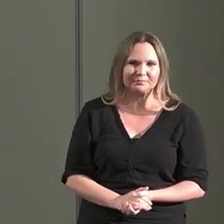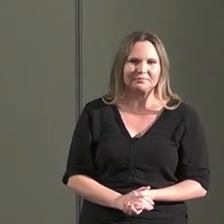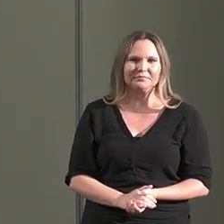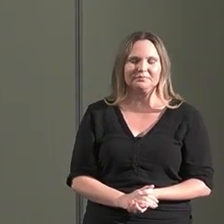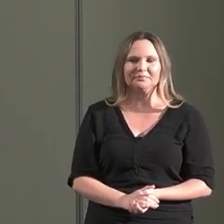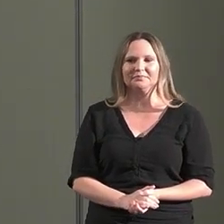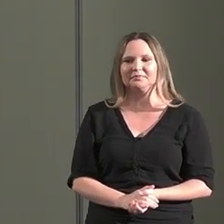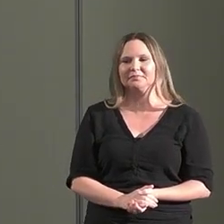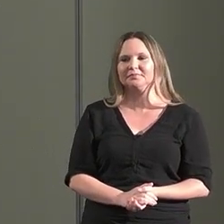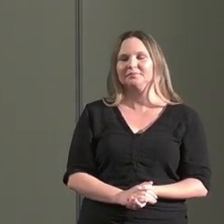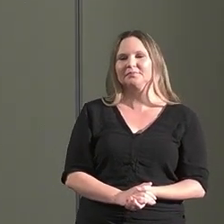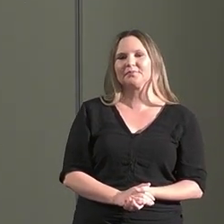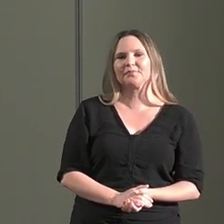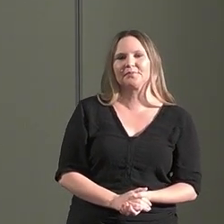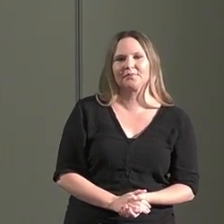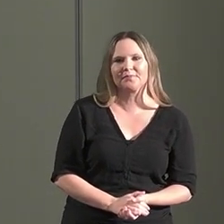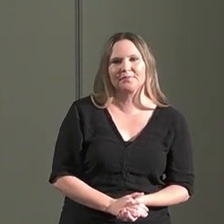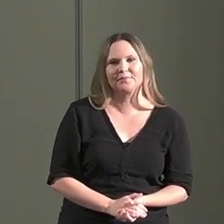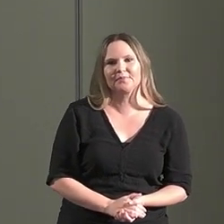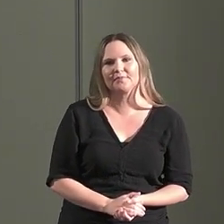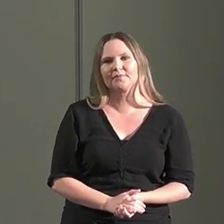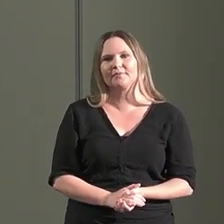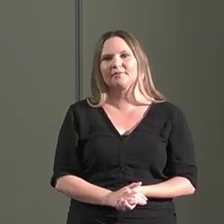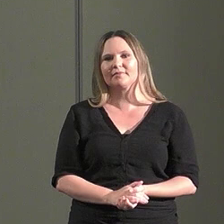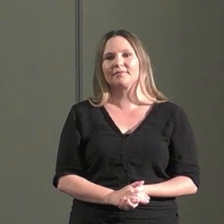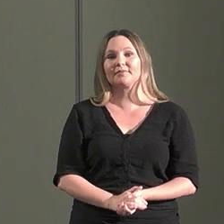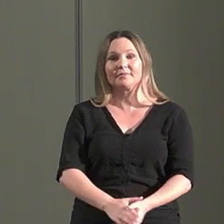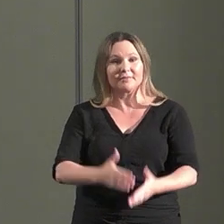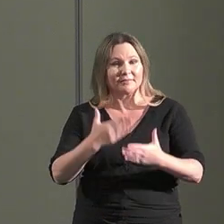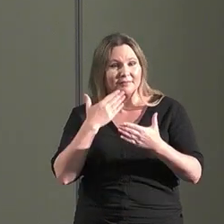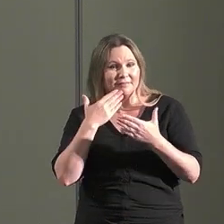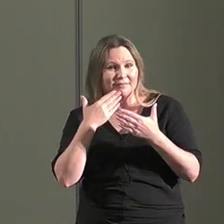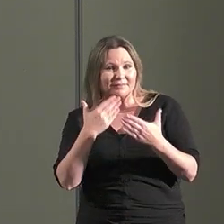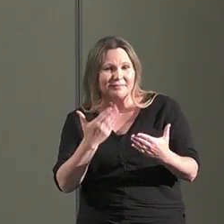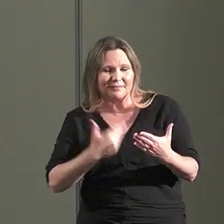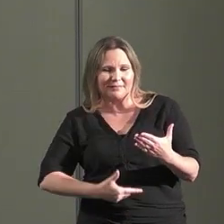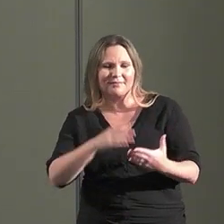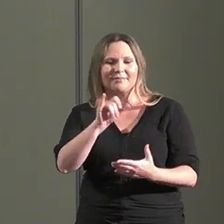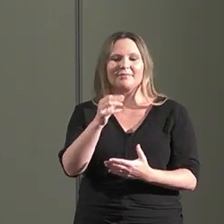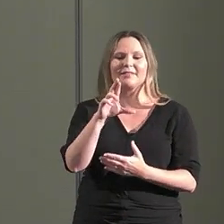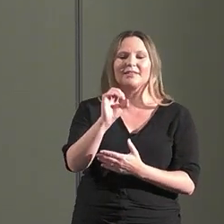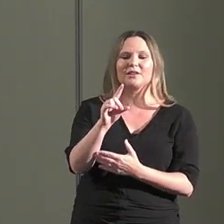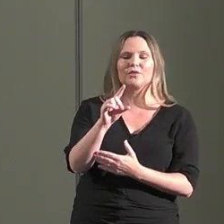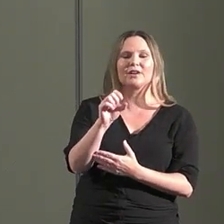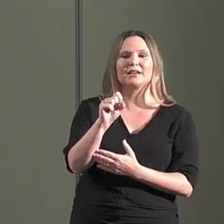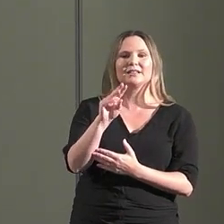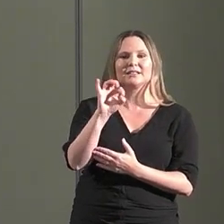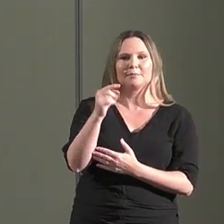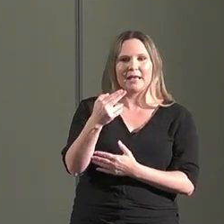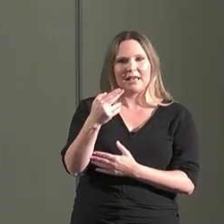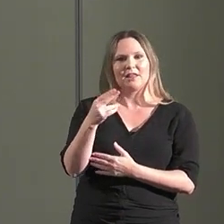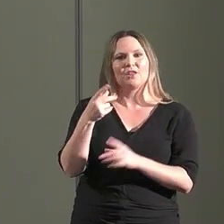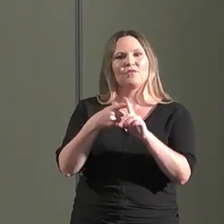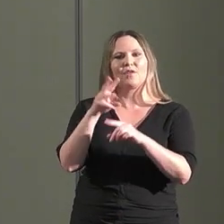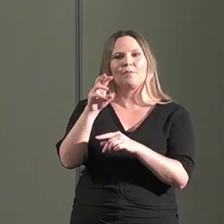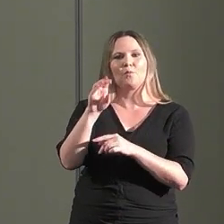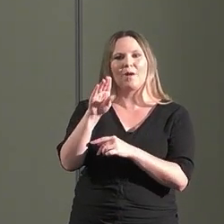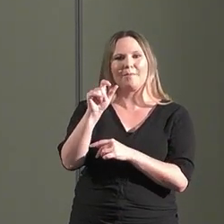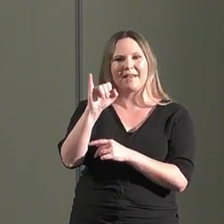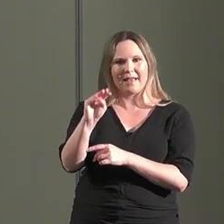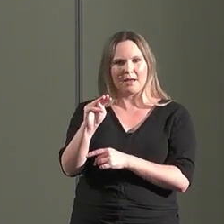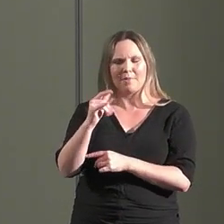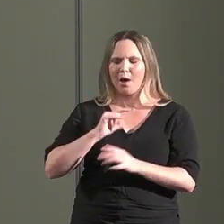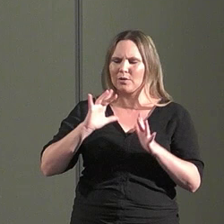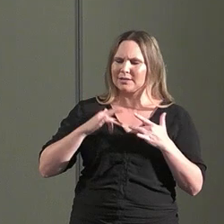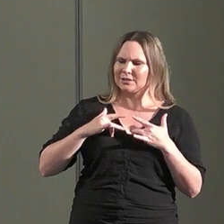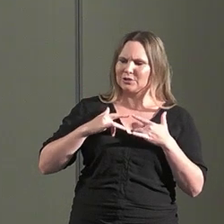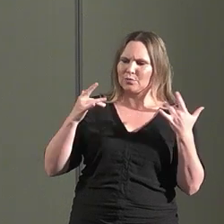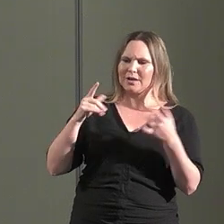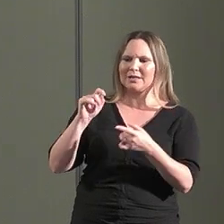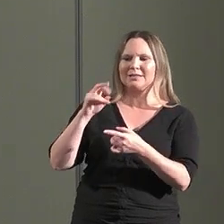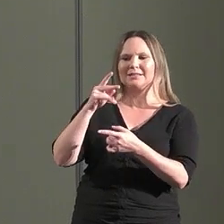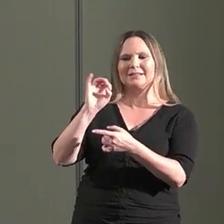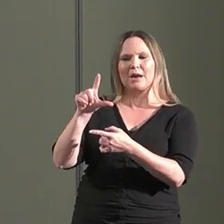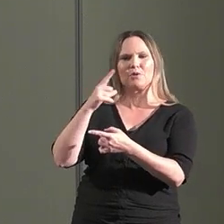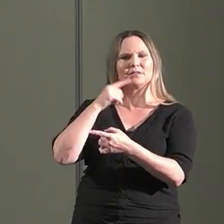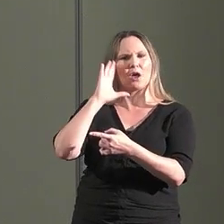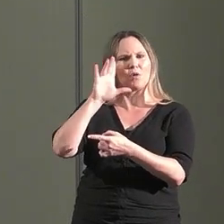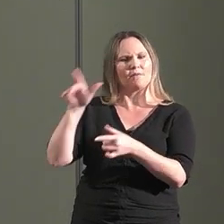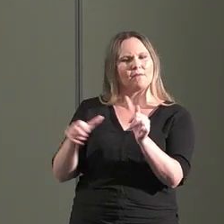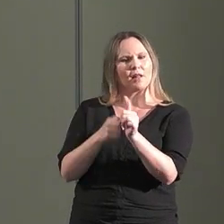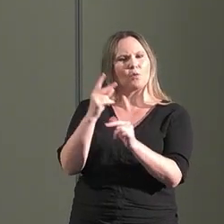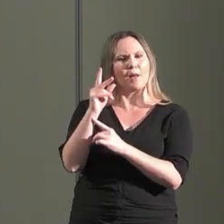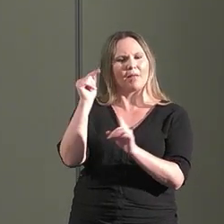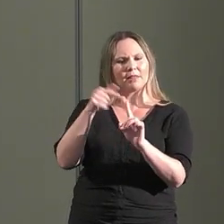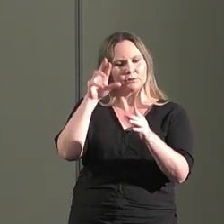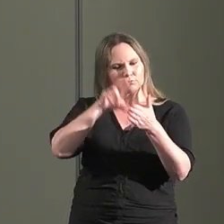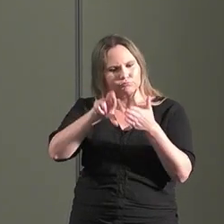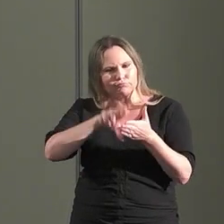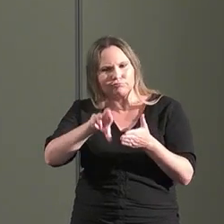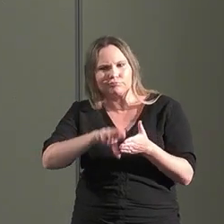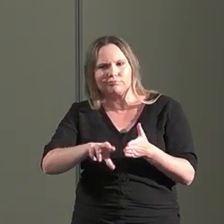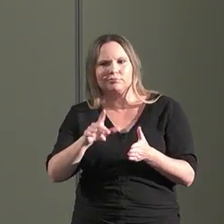Thank you I'm Jared Smith from WebAIM I was thrilled when he reached out to express